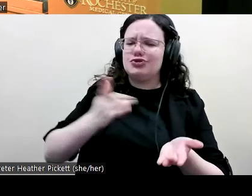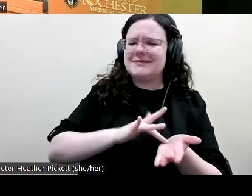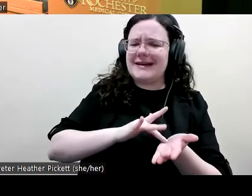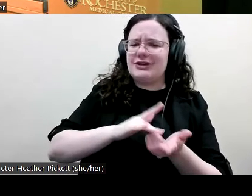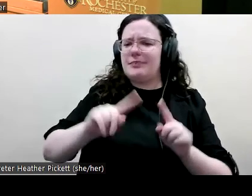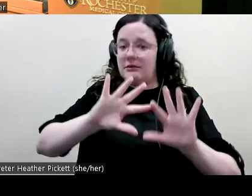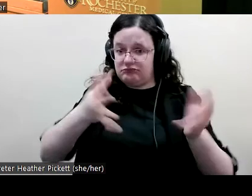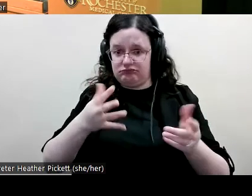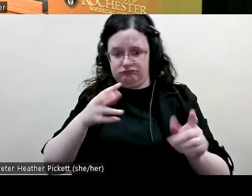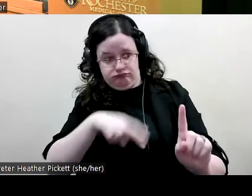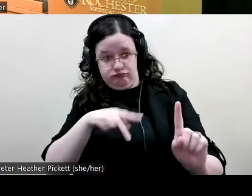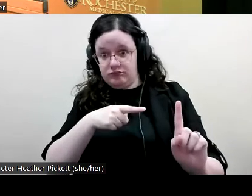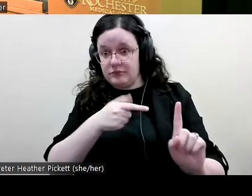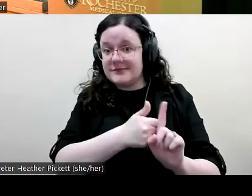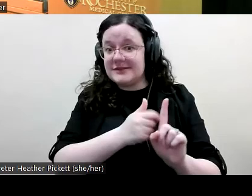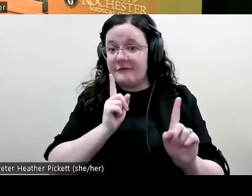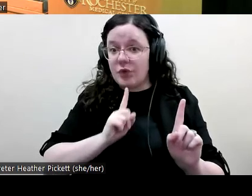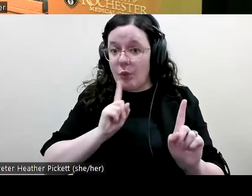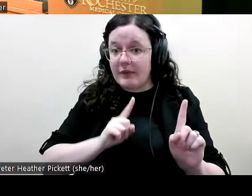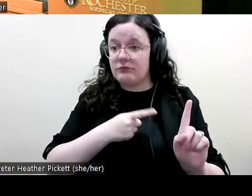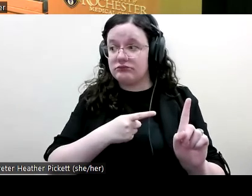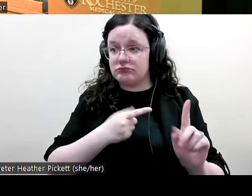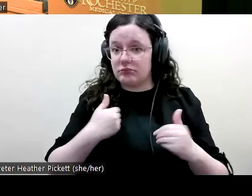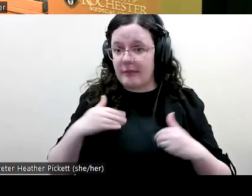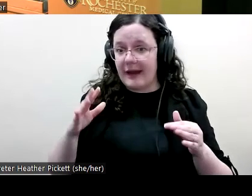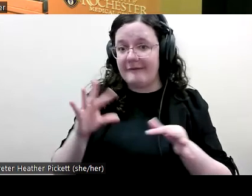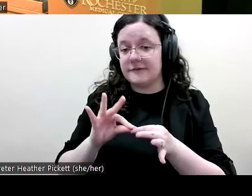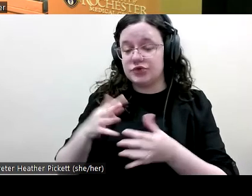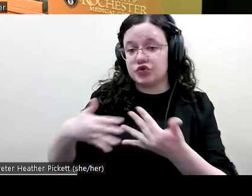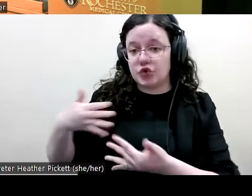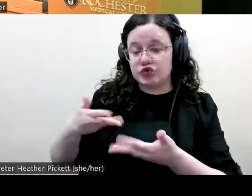do they have social connections um you know what is their living Arrangement do they have stable